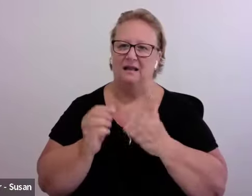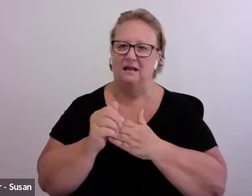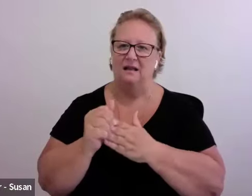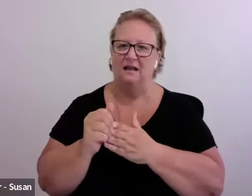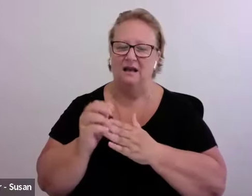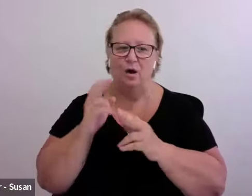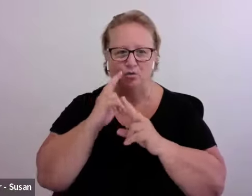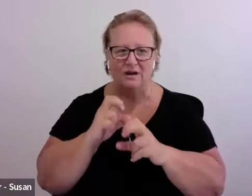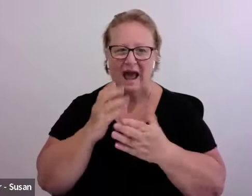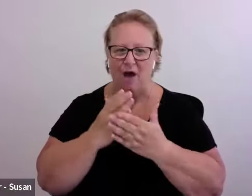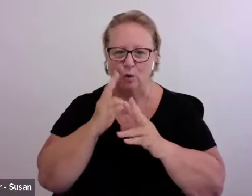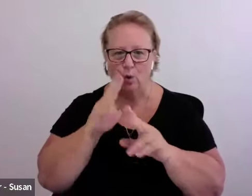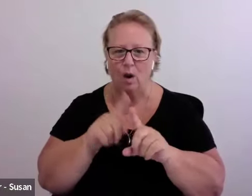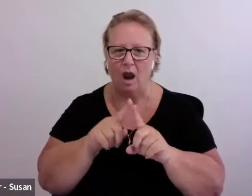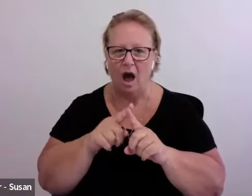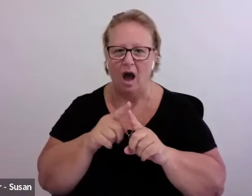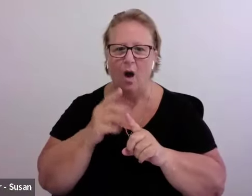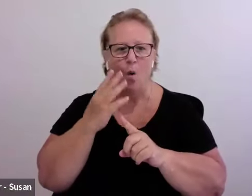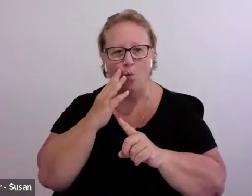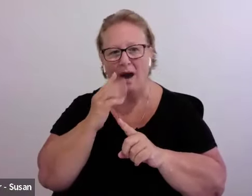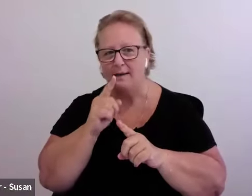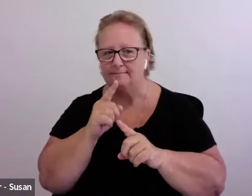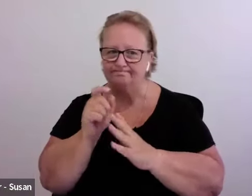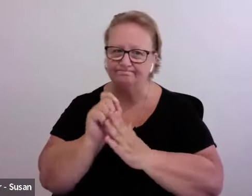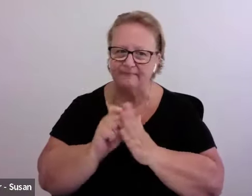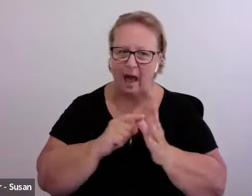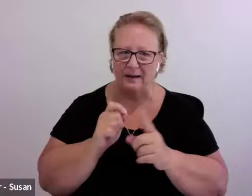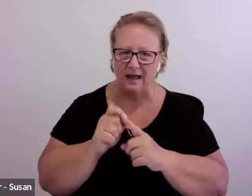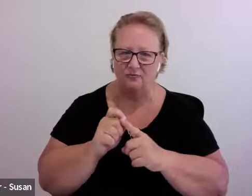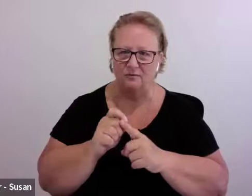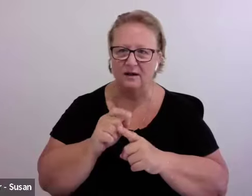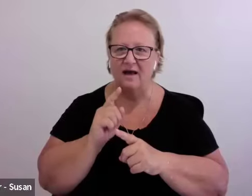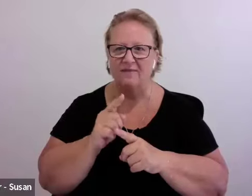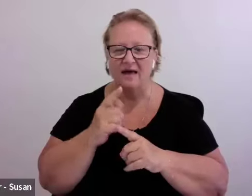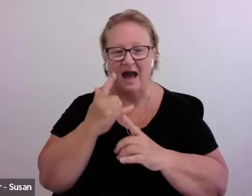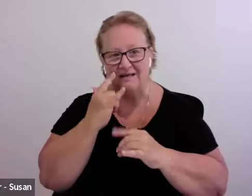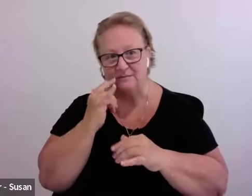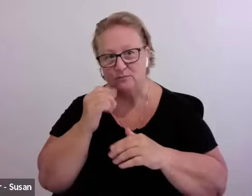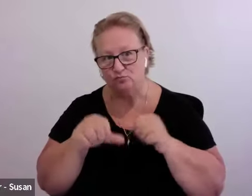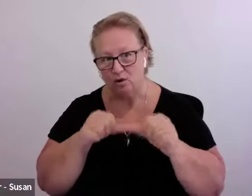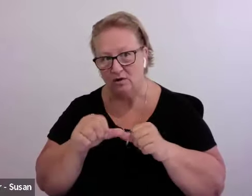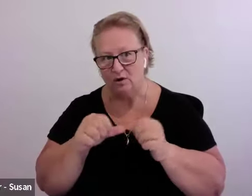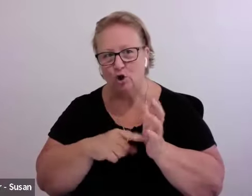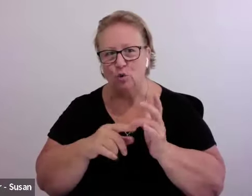black shirt with white spots. This section is about what strong disability-led research actually looks like when